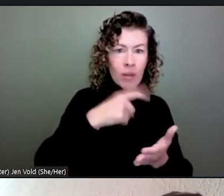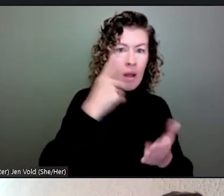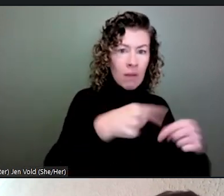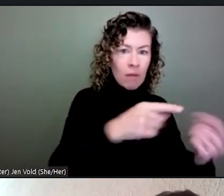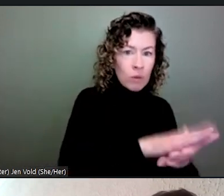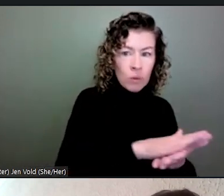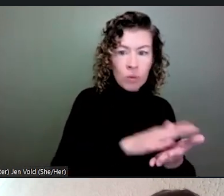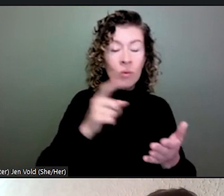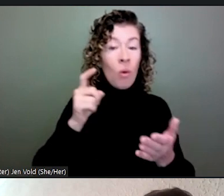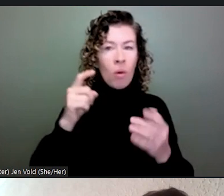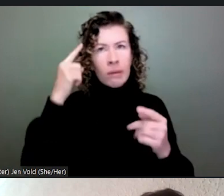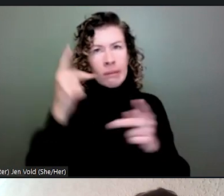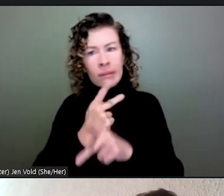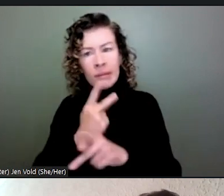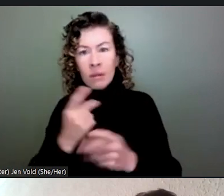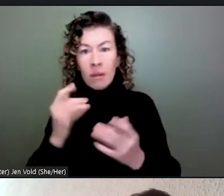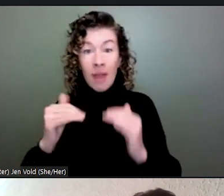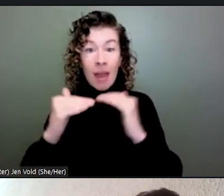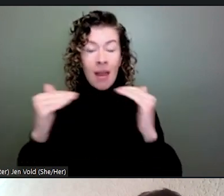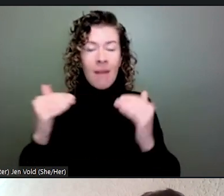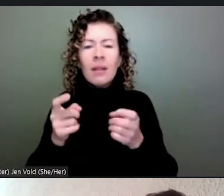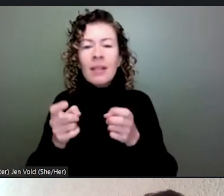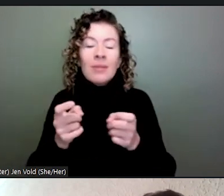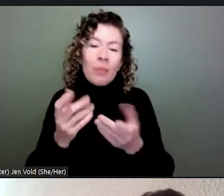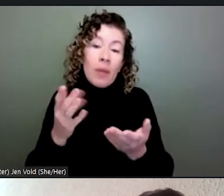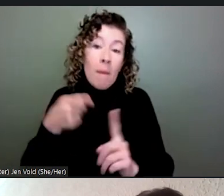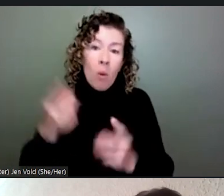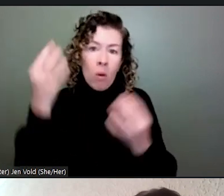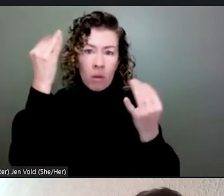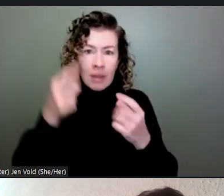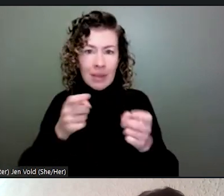to be able to even just deal with the kind of context of the test itself.